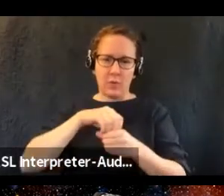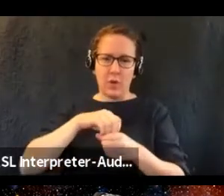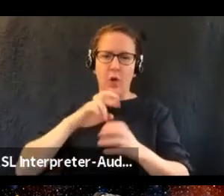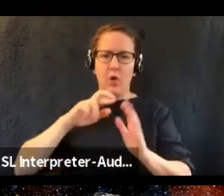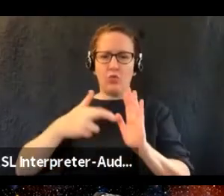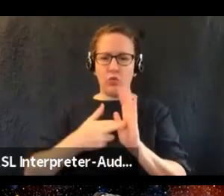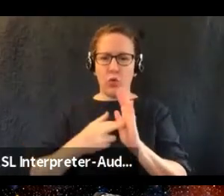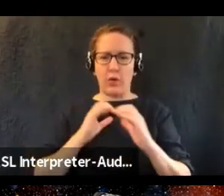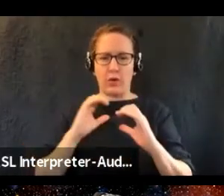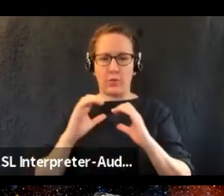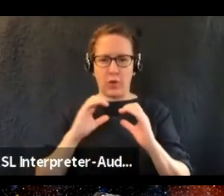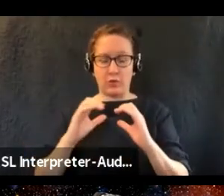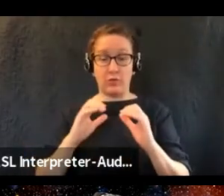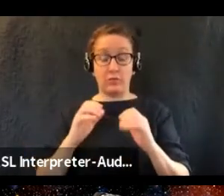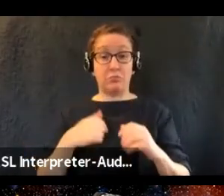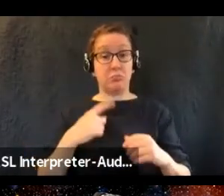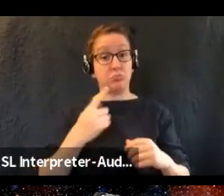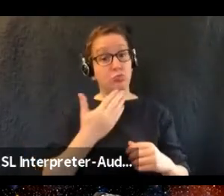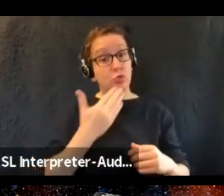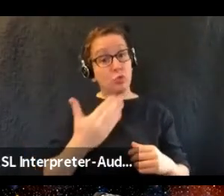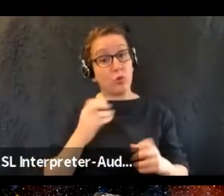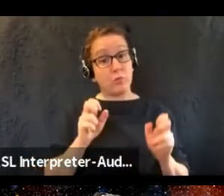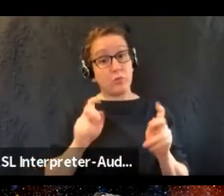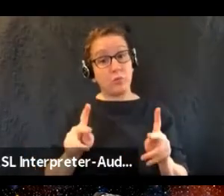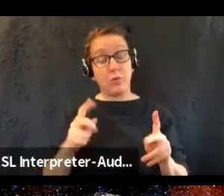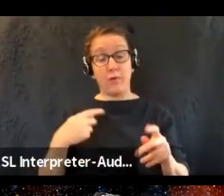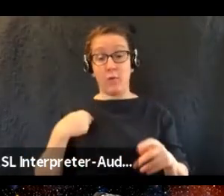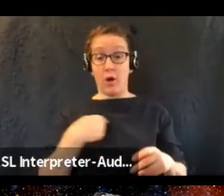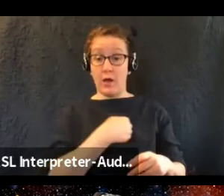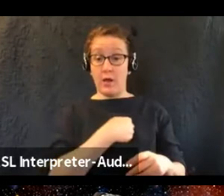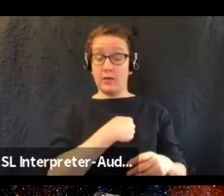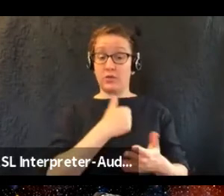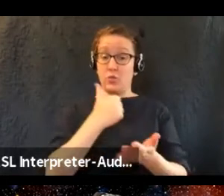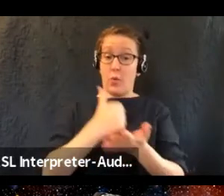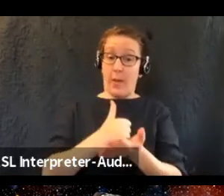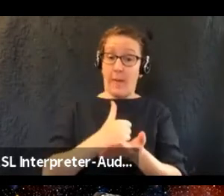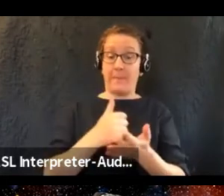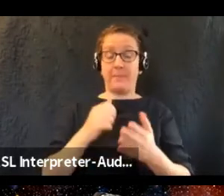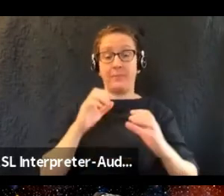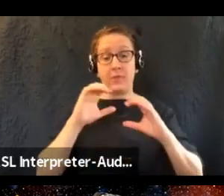So I think that's a really good opportunity for us to help communicate, well, these are